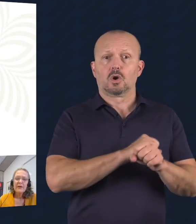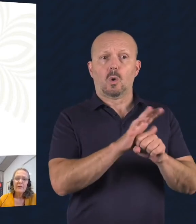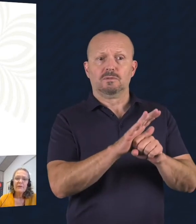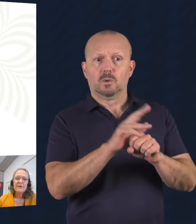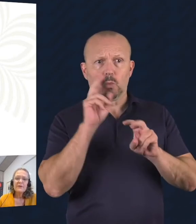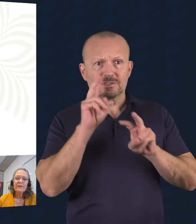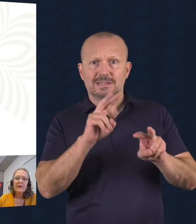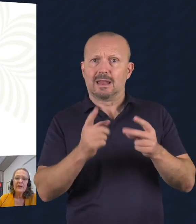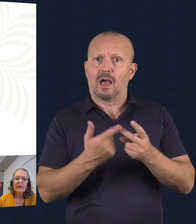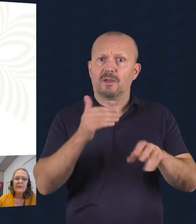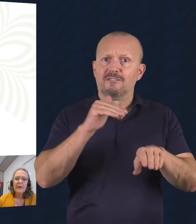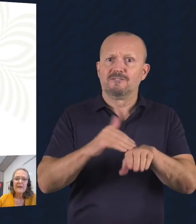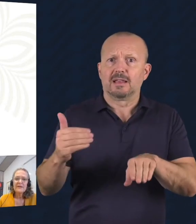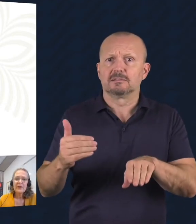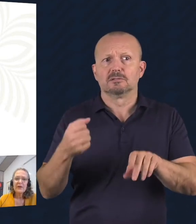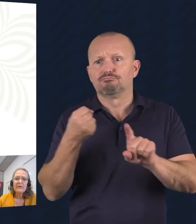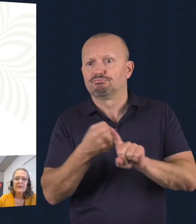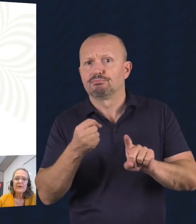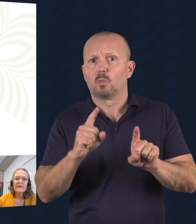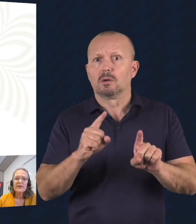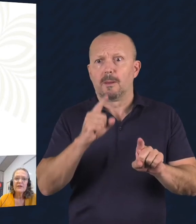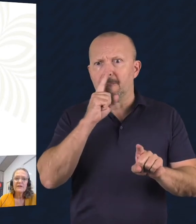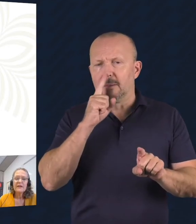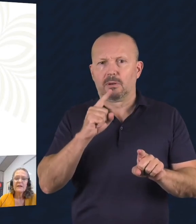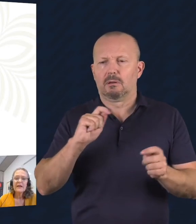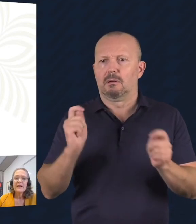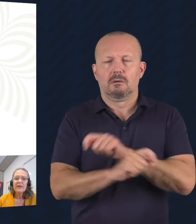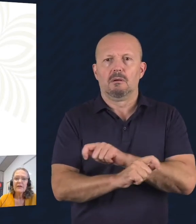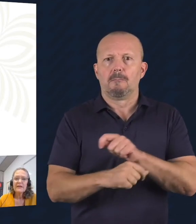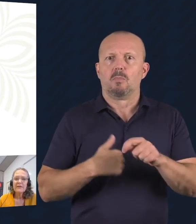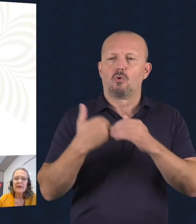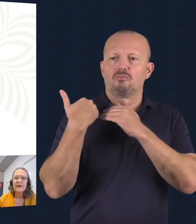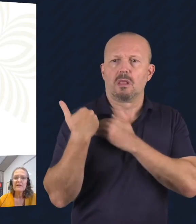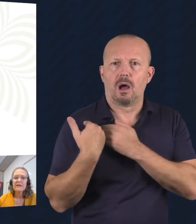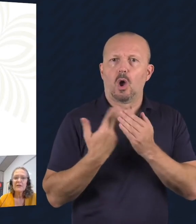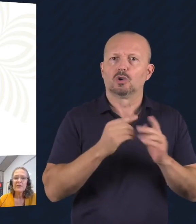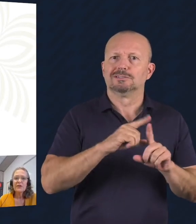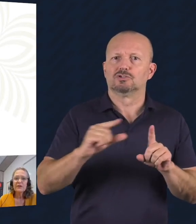We've observed further impacts of COVID, such as the increasing reliance on digital,